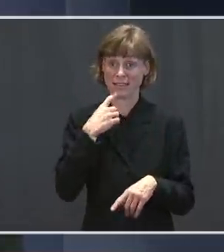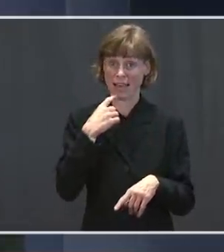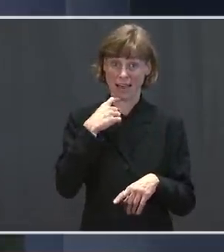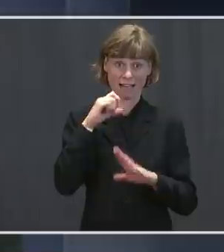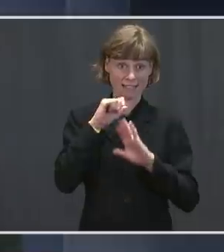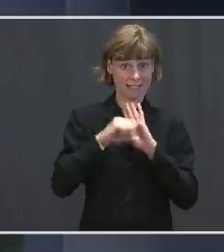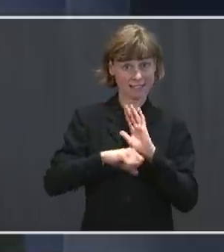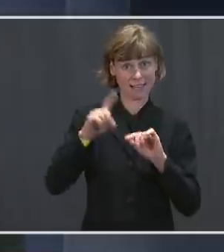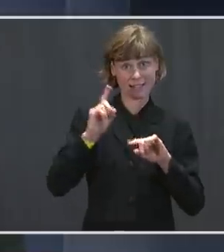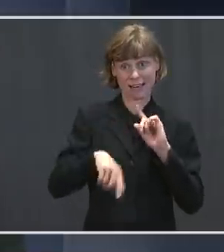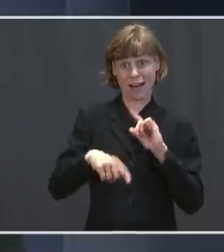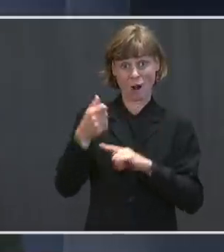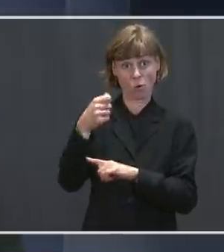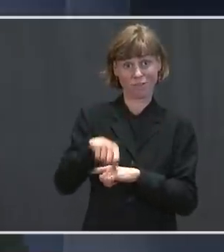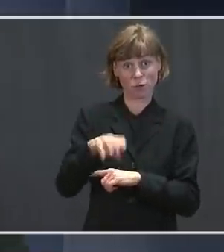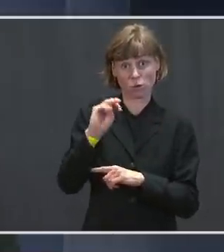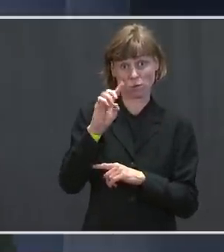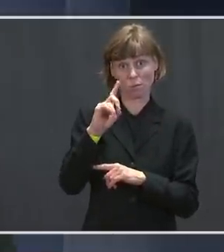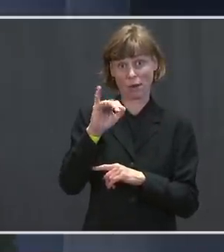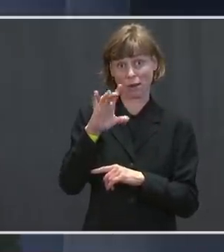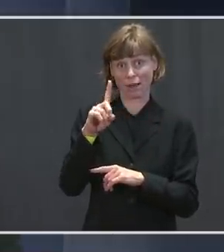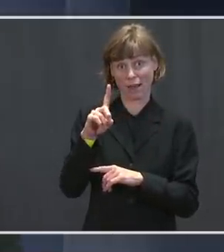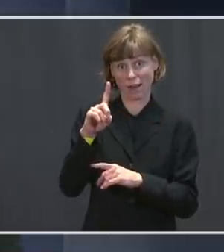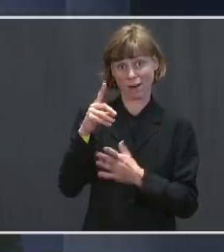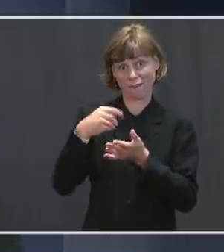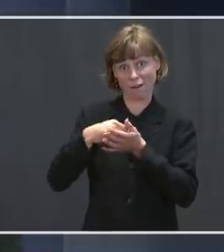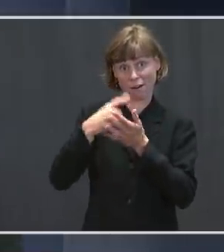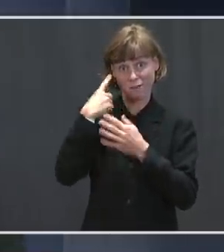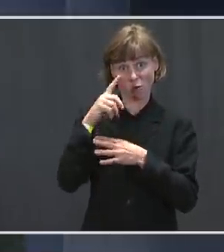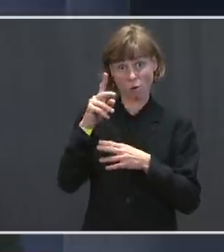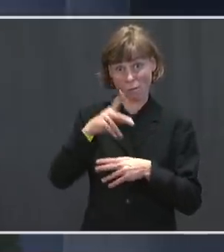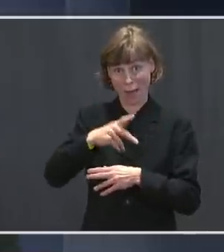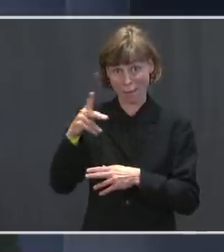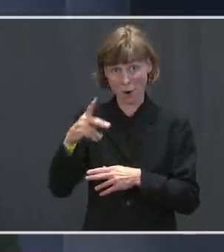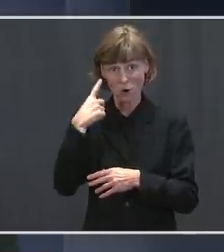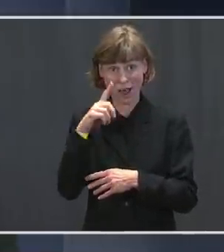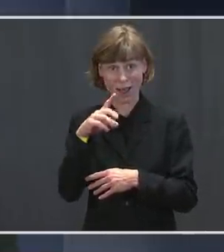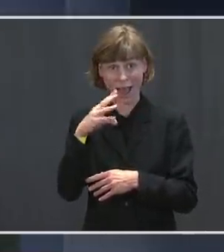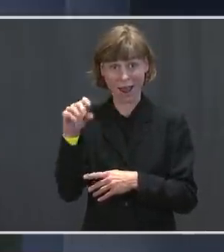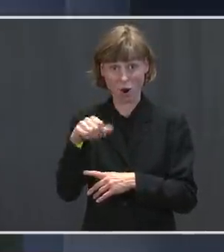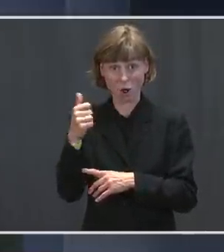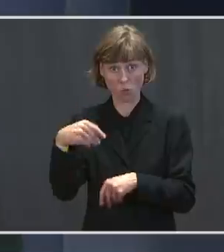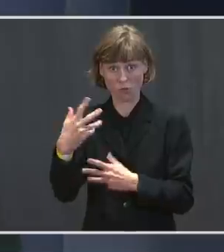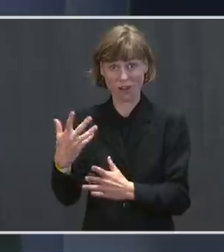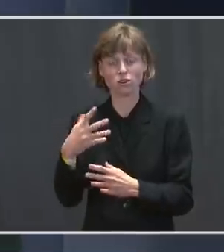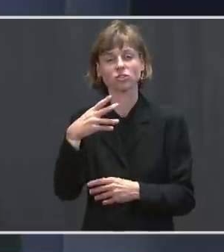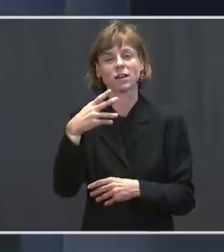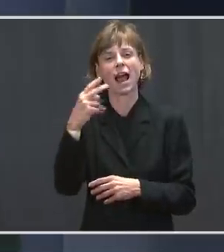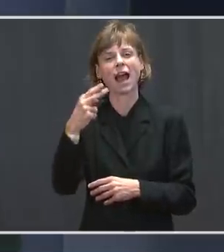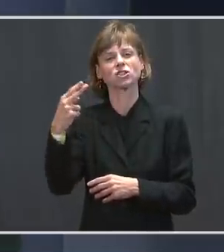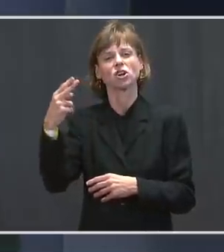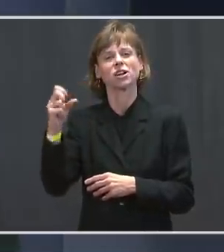Medicaid funding for Planned Parenthood and other providers. HHS would certainly have more specific details,